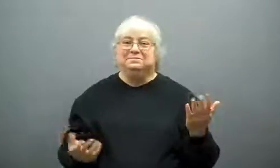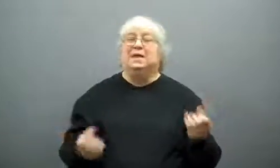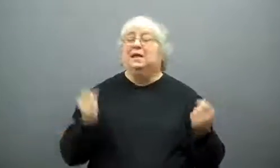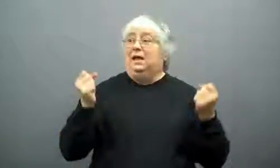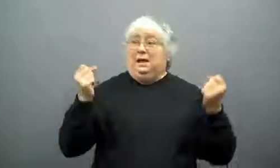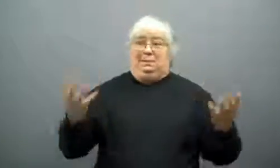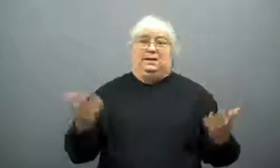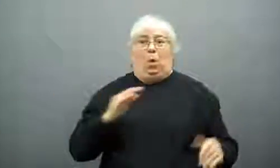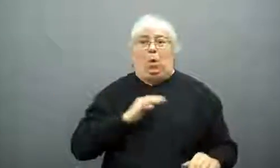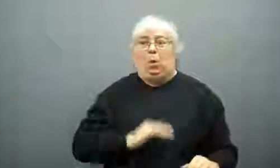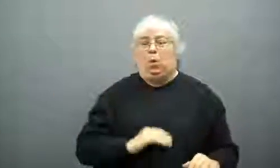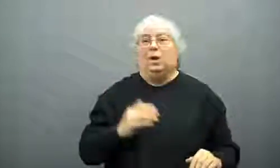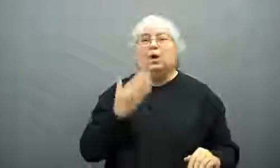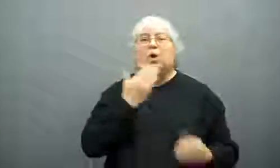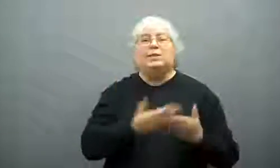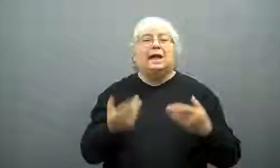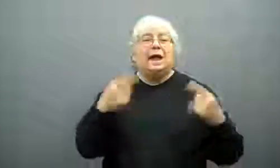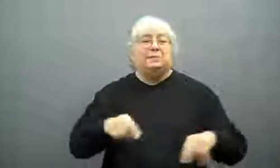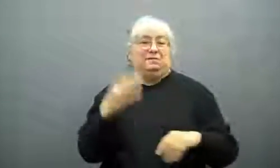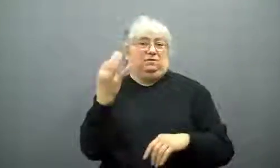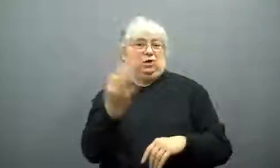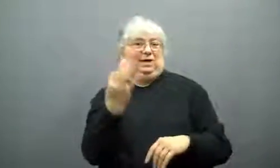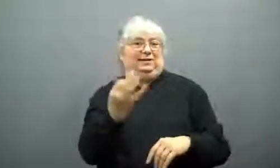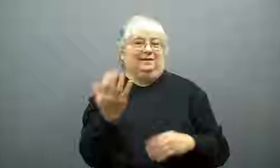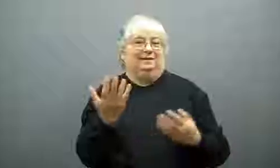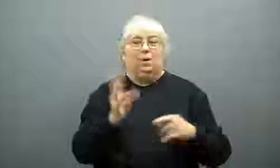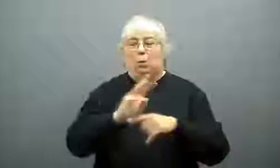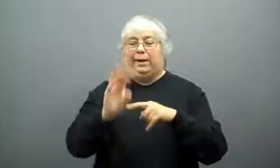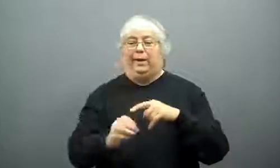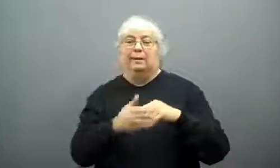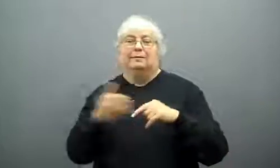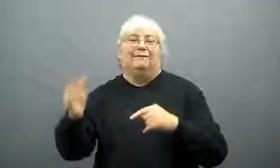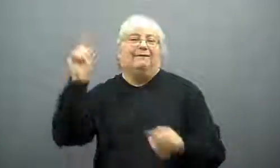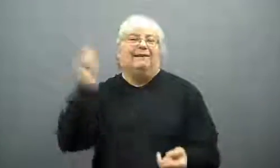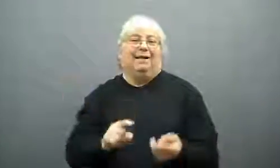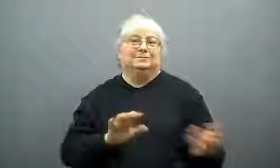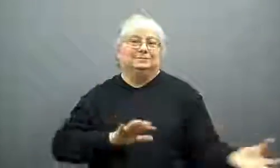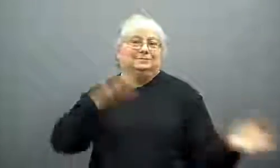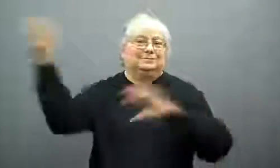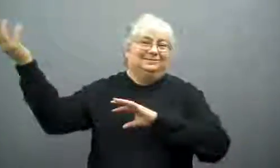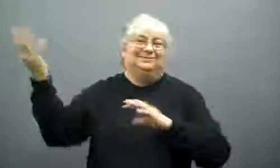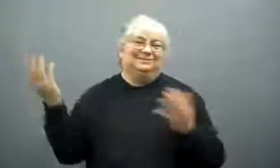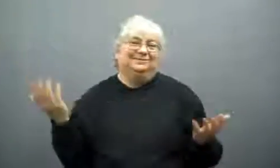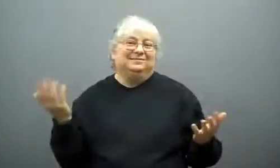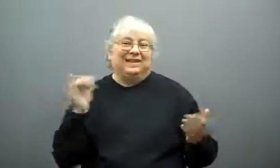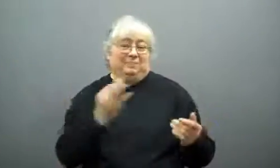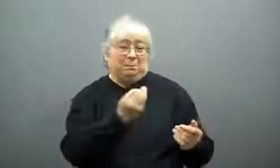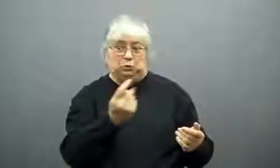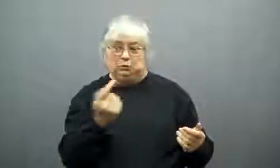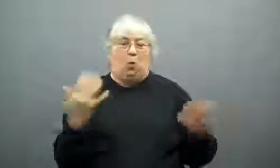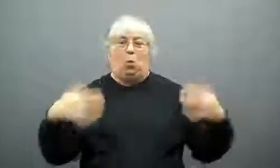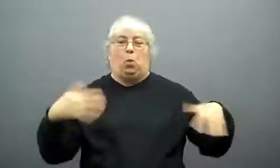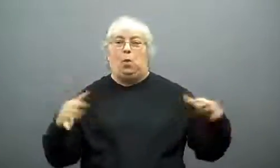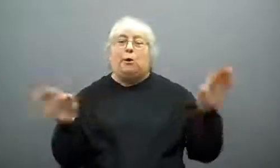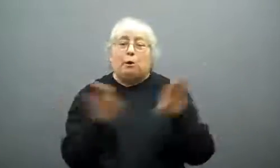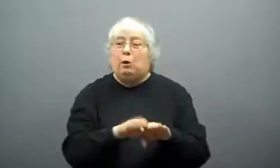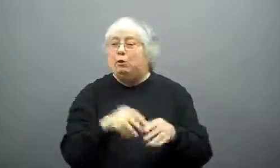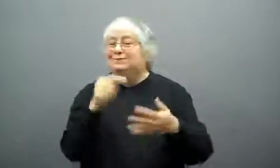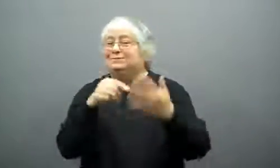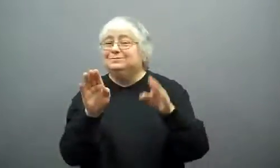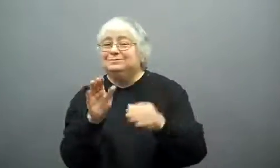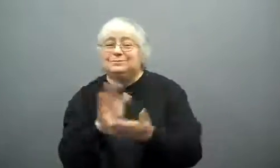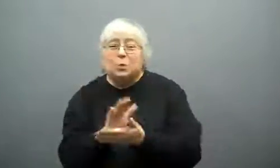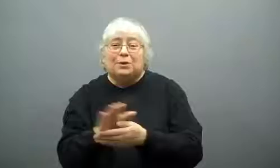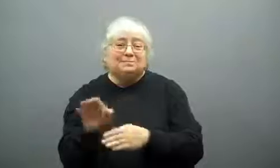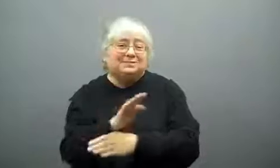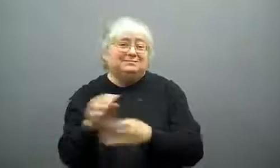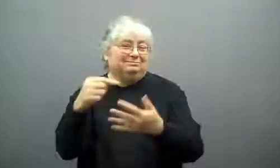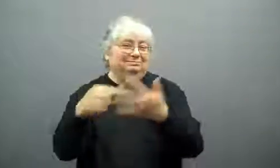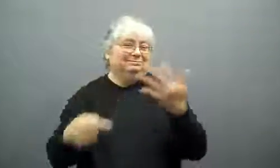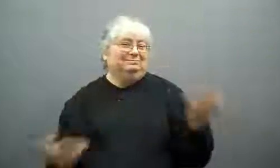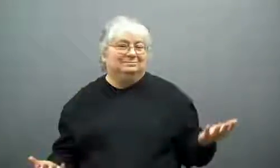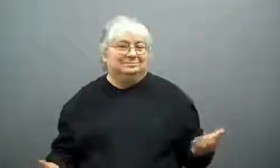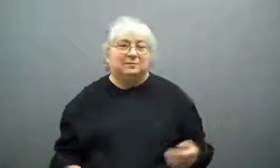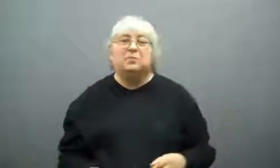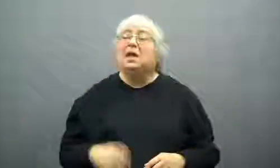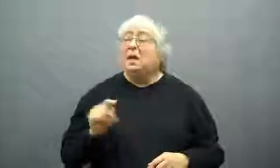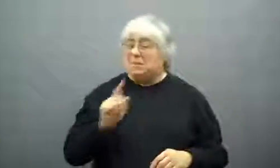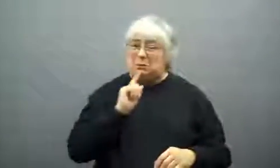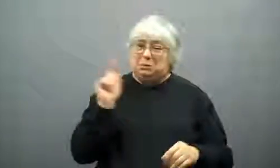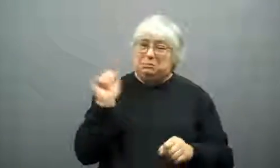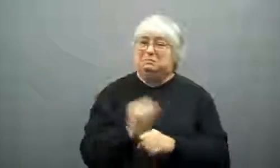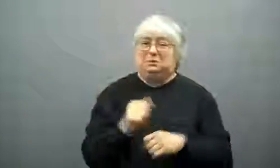Many were relieved that it took place on a Friday into the weekend.